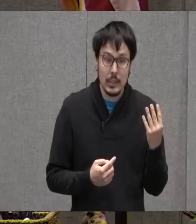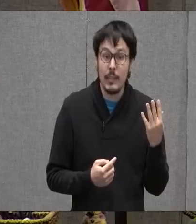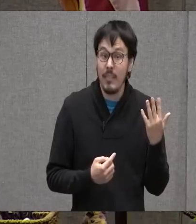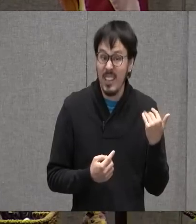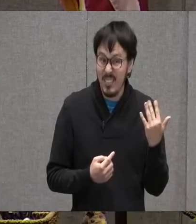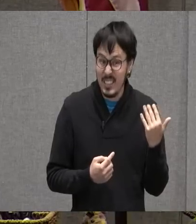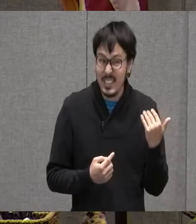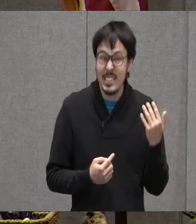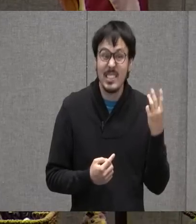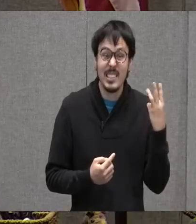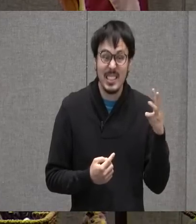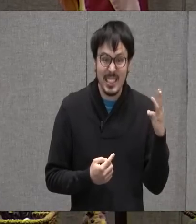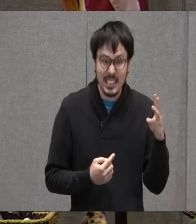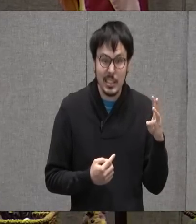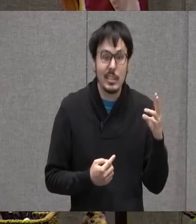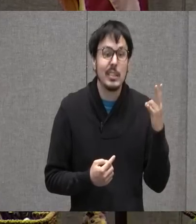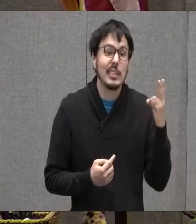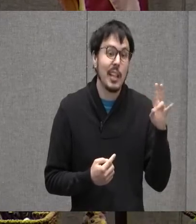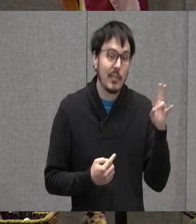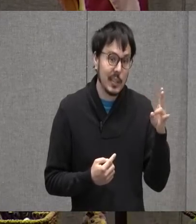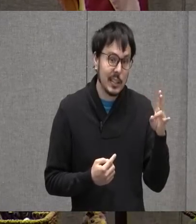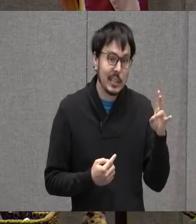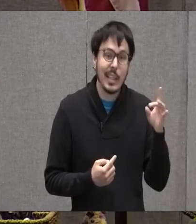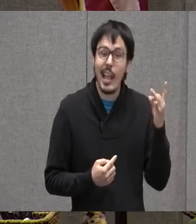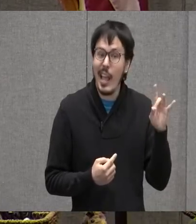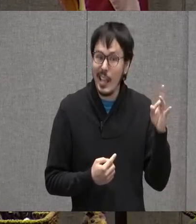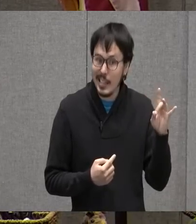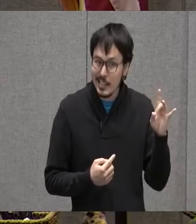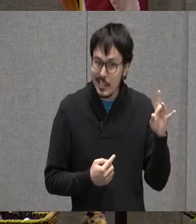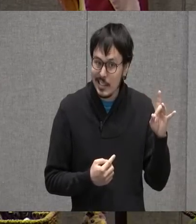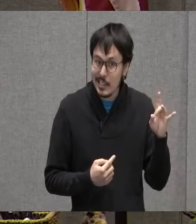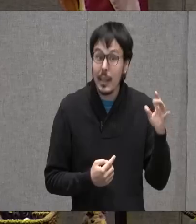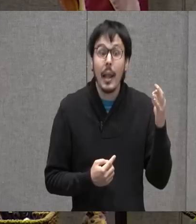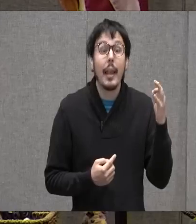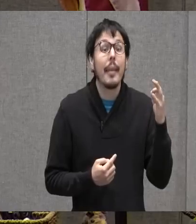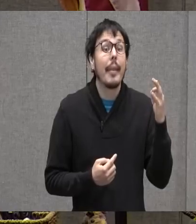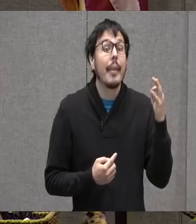15, 16, 17, 18, 19 and 20, that was 12.